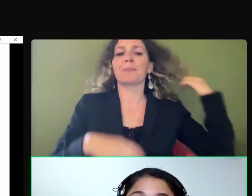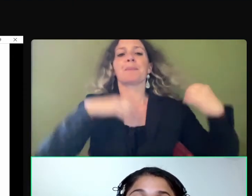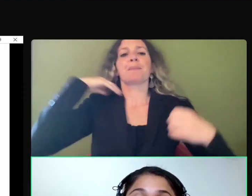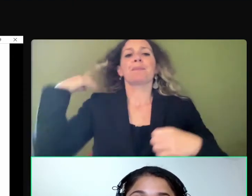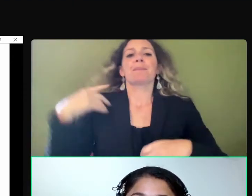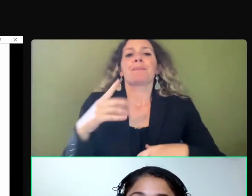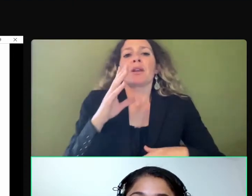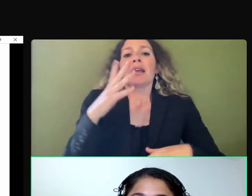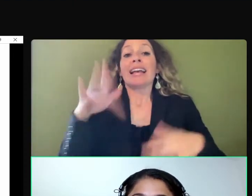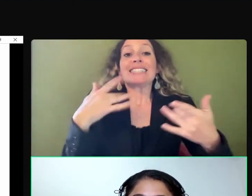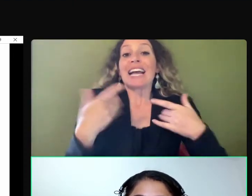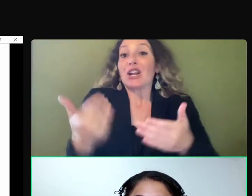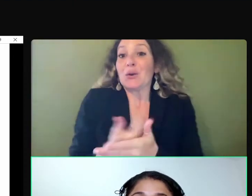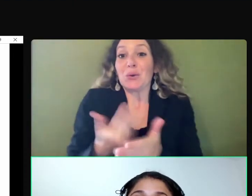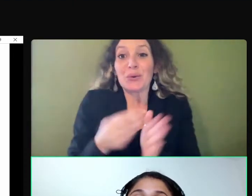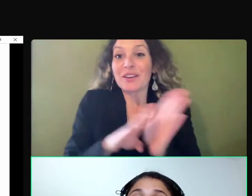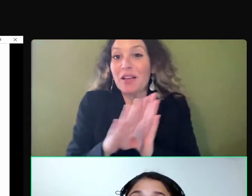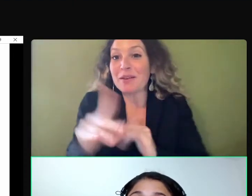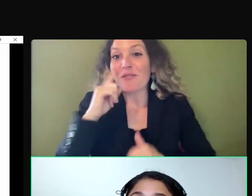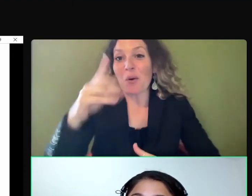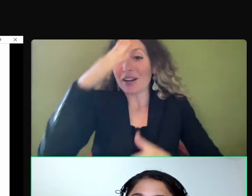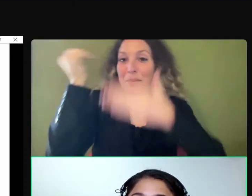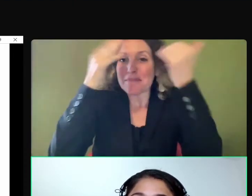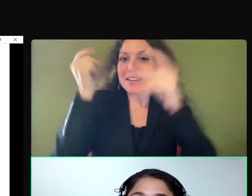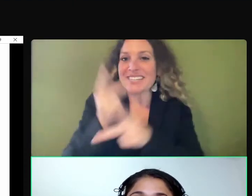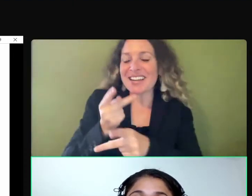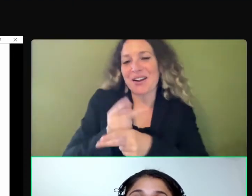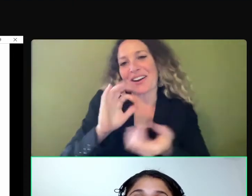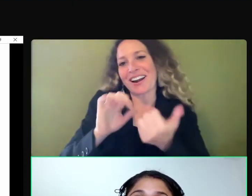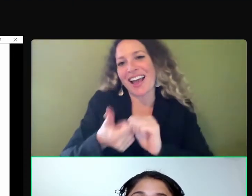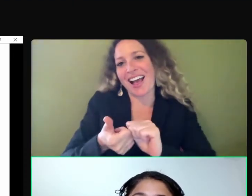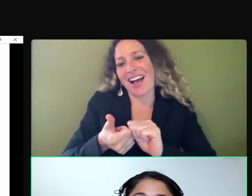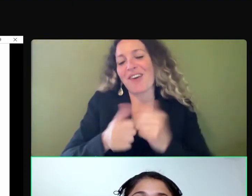on the horizon for dementia care and how telemedicine may be used in the future.